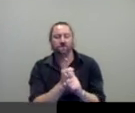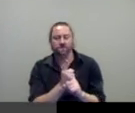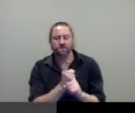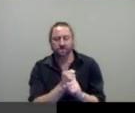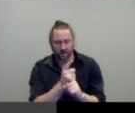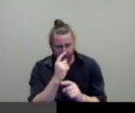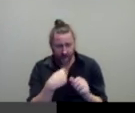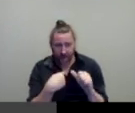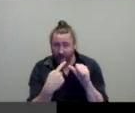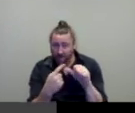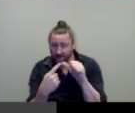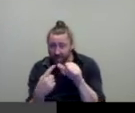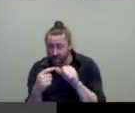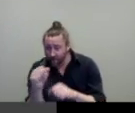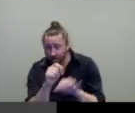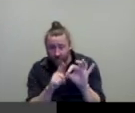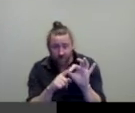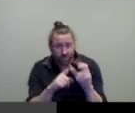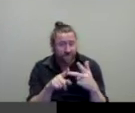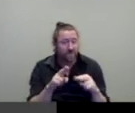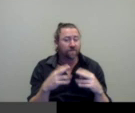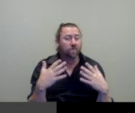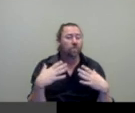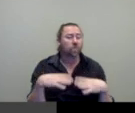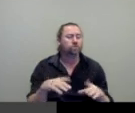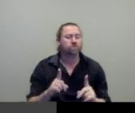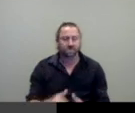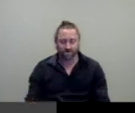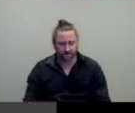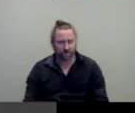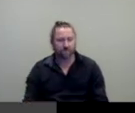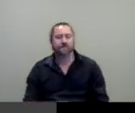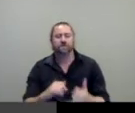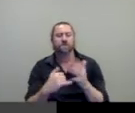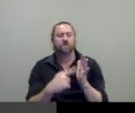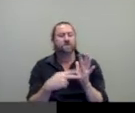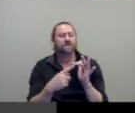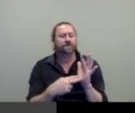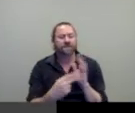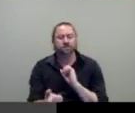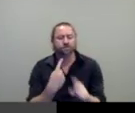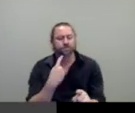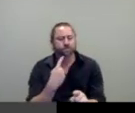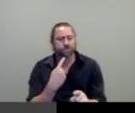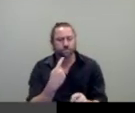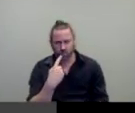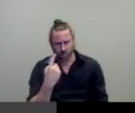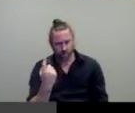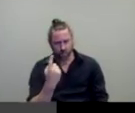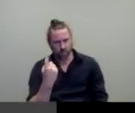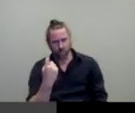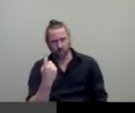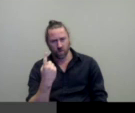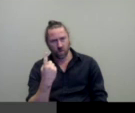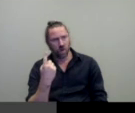saying and to answer some of your questions from Stephen we have the question 'who has the right to